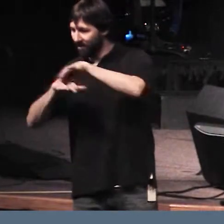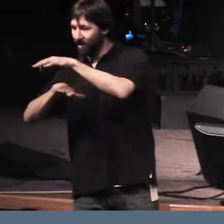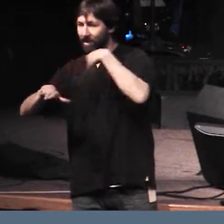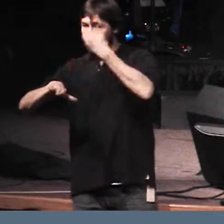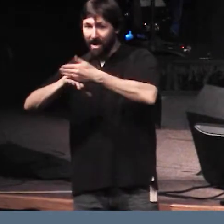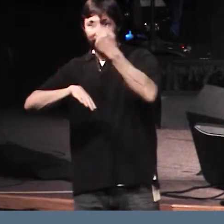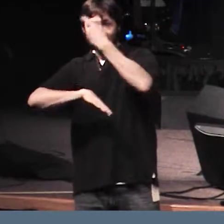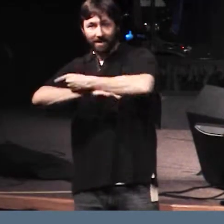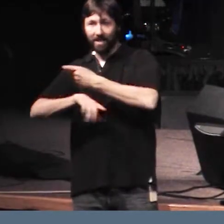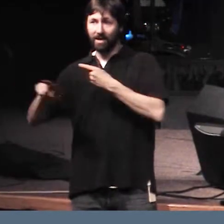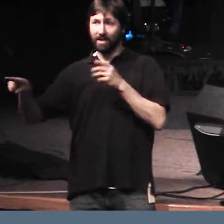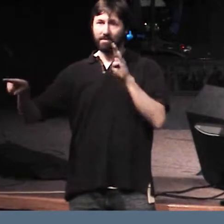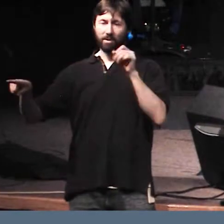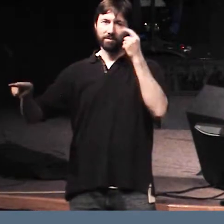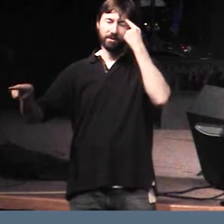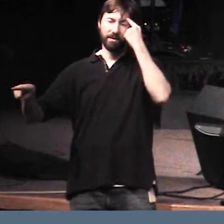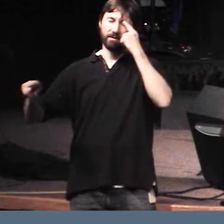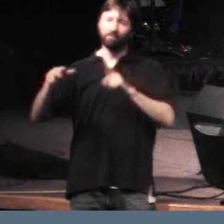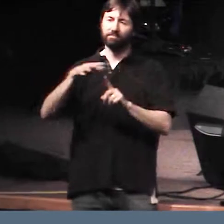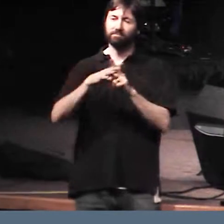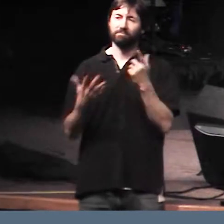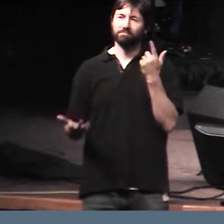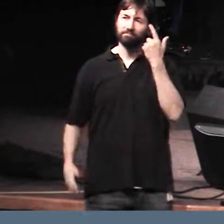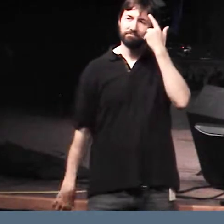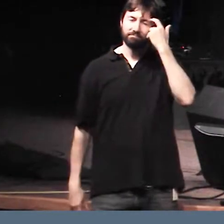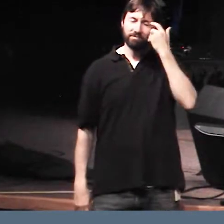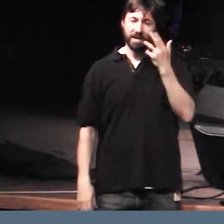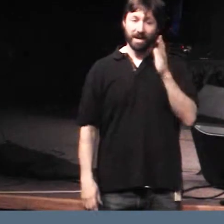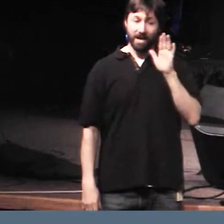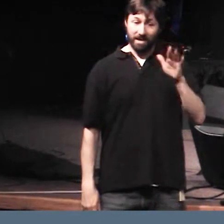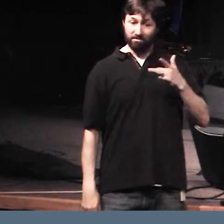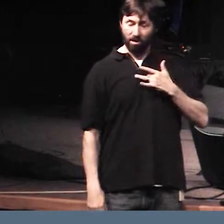Boaz has been thinking about this in fact his his heart was big